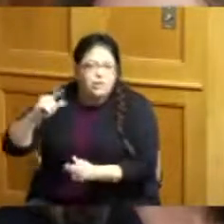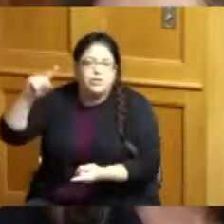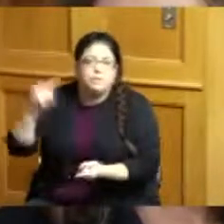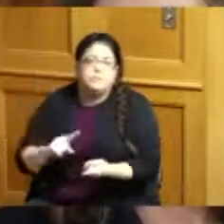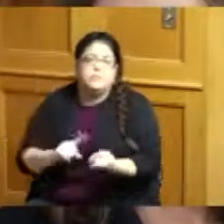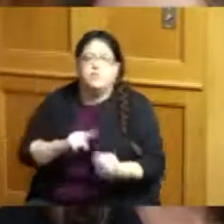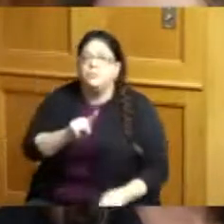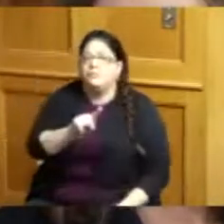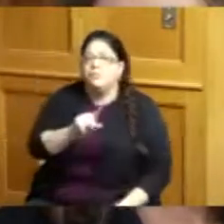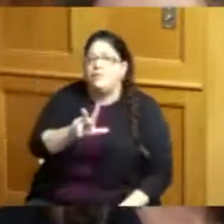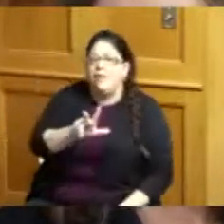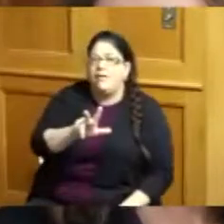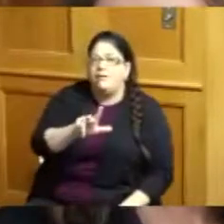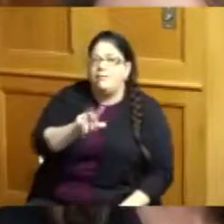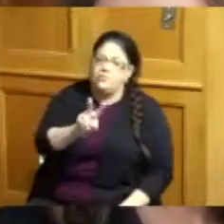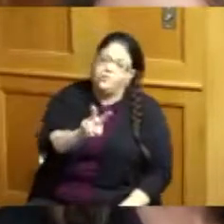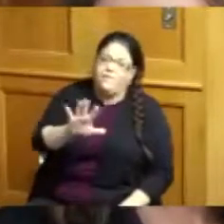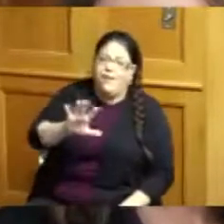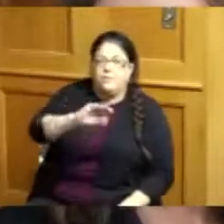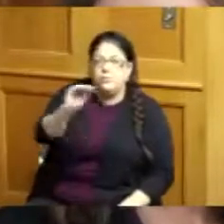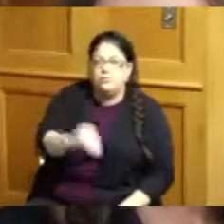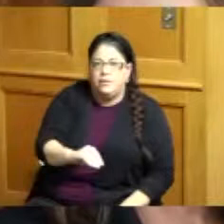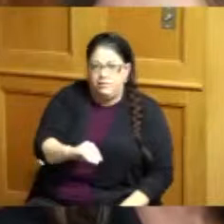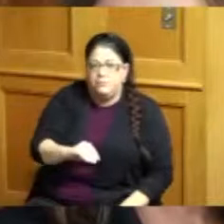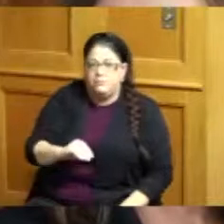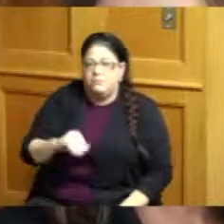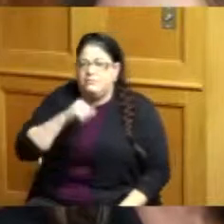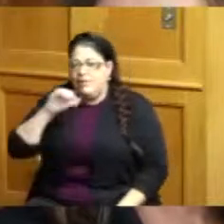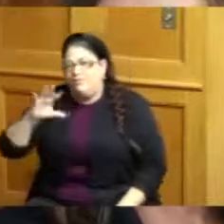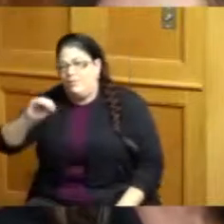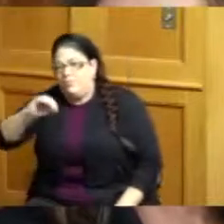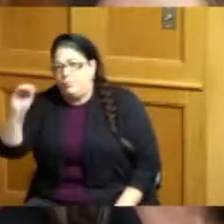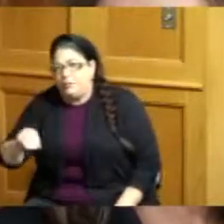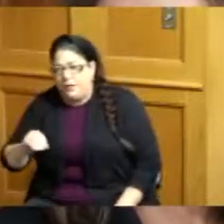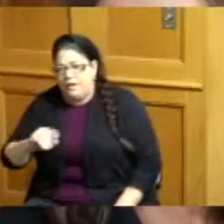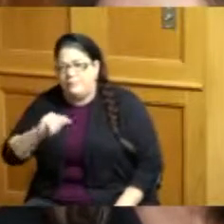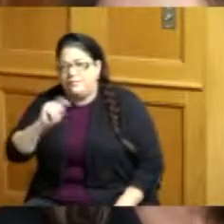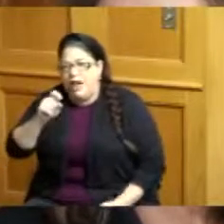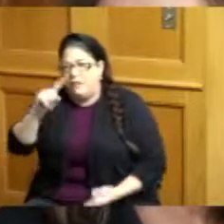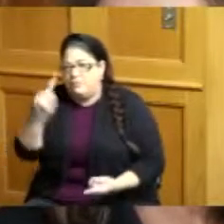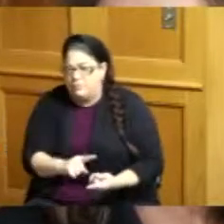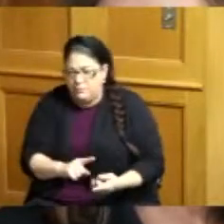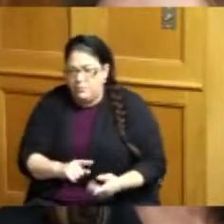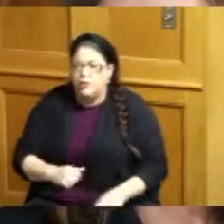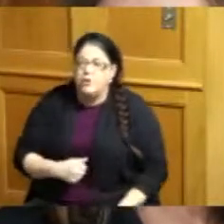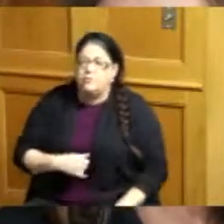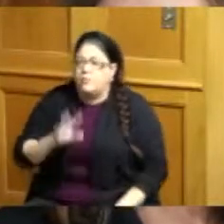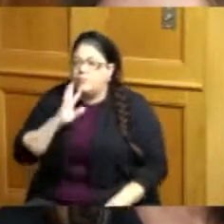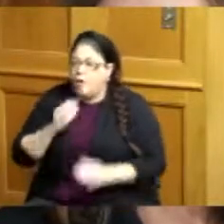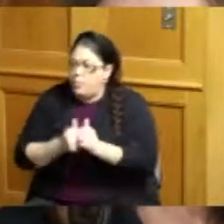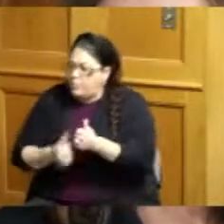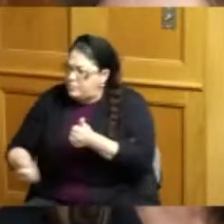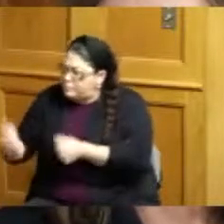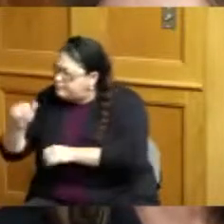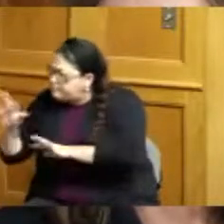that we had again discussed through our Chiefs as to how we might approach this issue so that